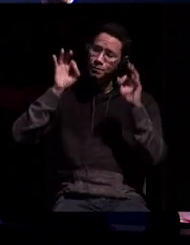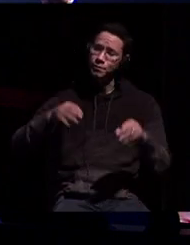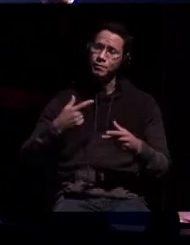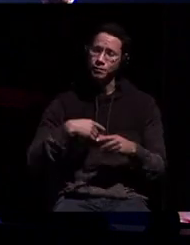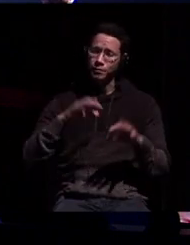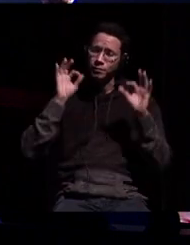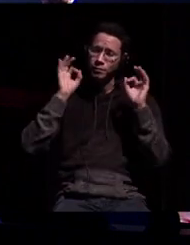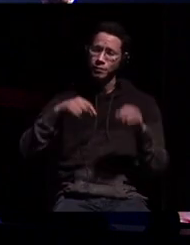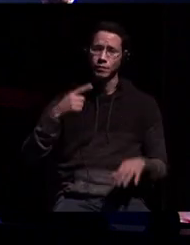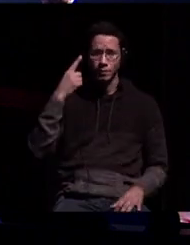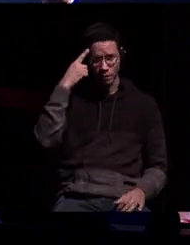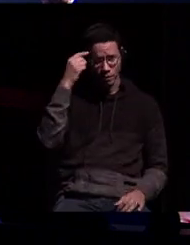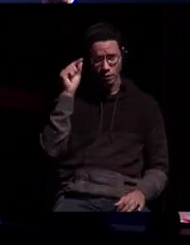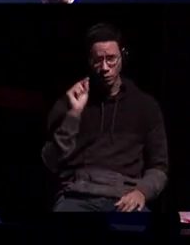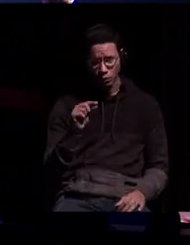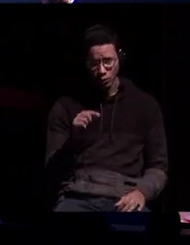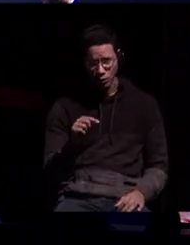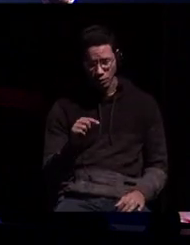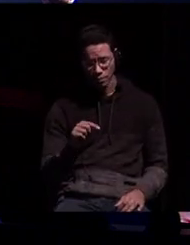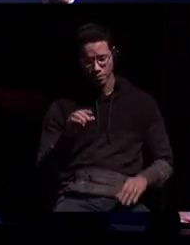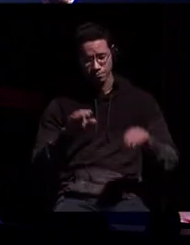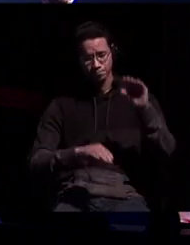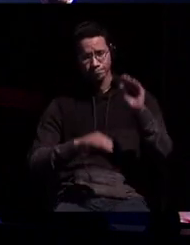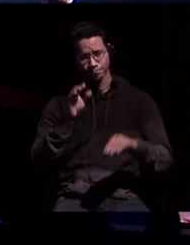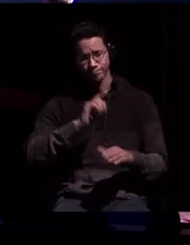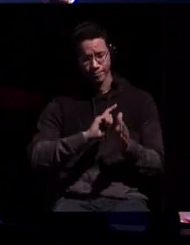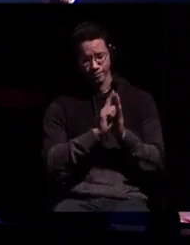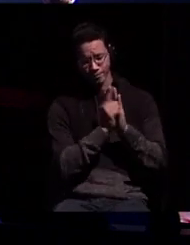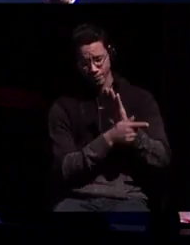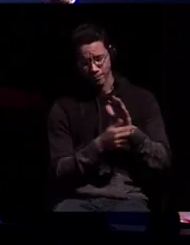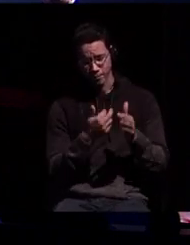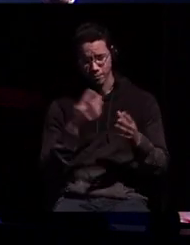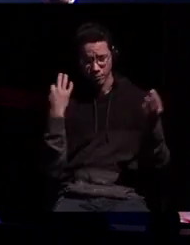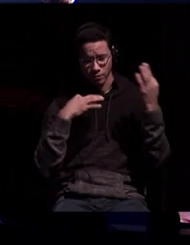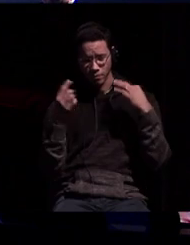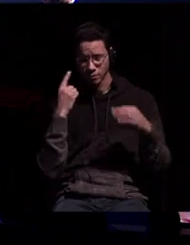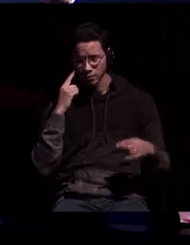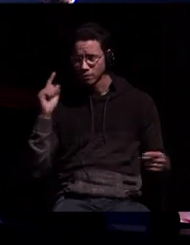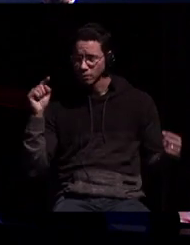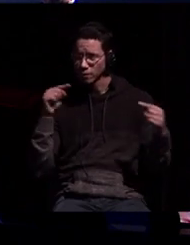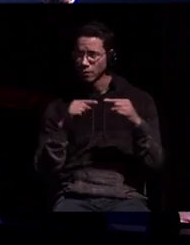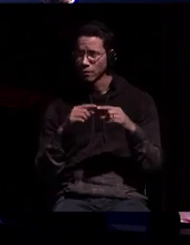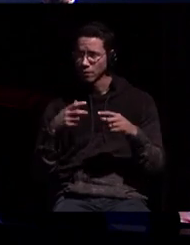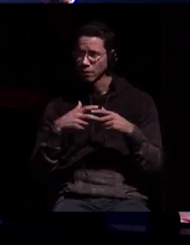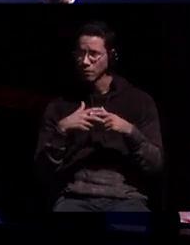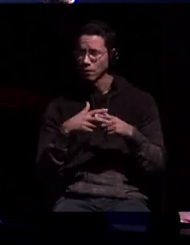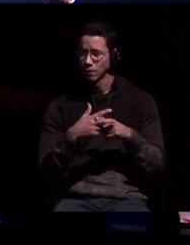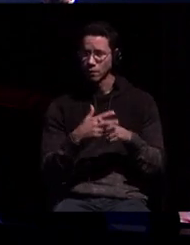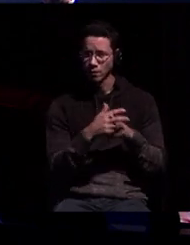that in tourism gender dimensions add to the credibility of tourism as a tool for reducing poverty. I insist: if gender perspective